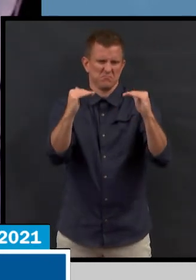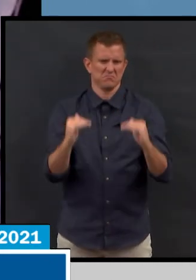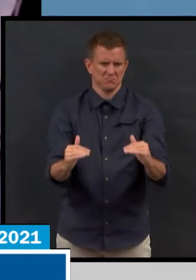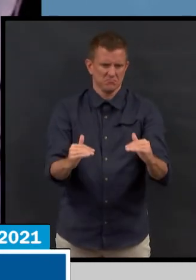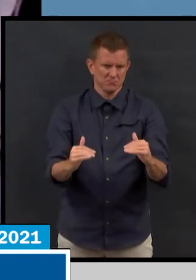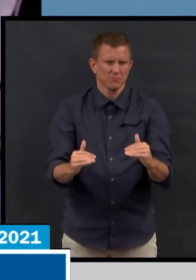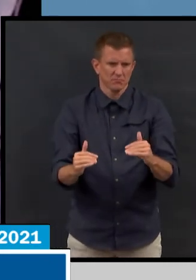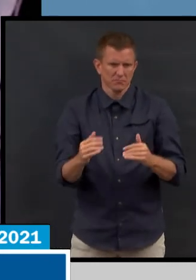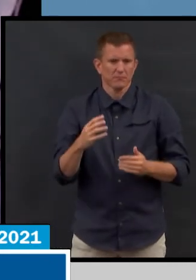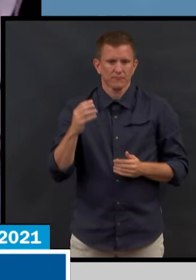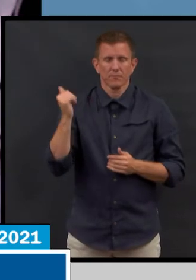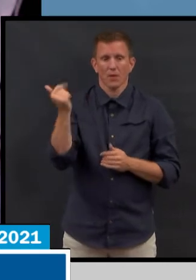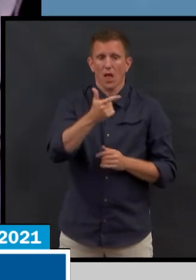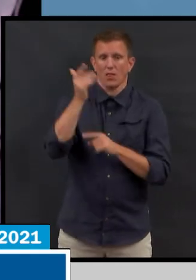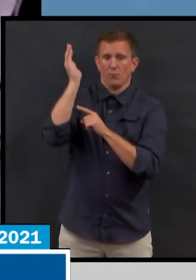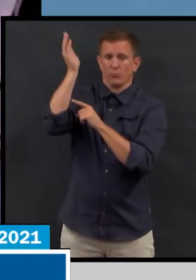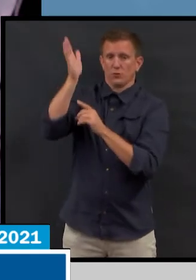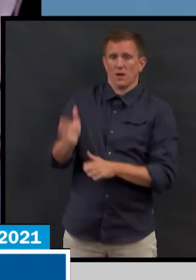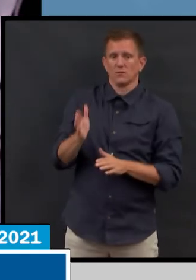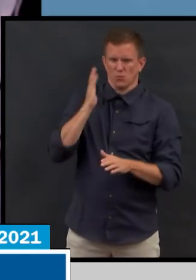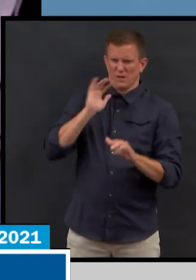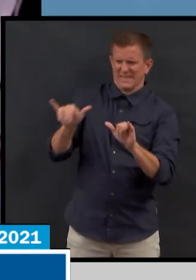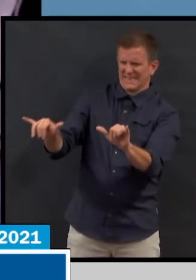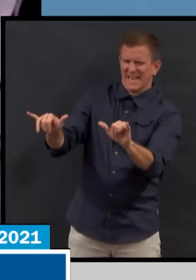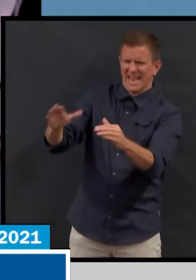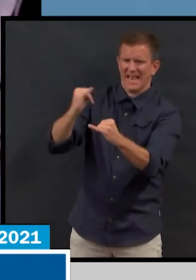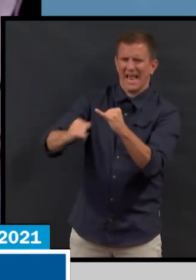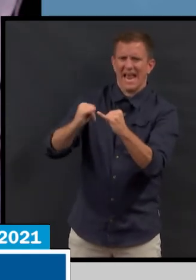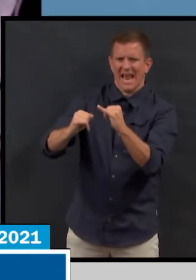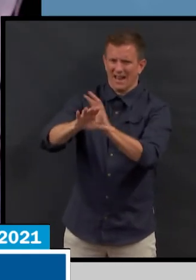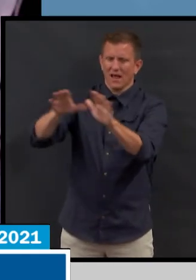towards uh the end of this program to take even more questions but with that i want